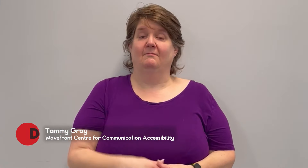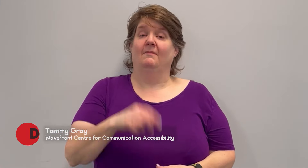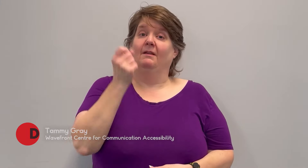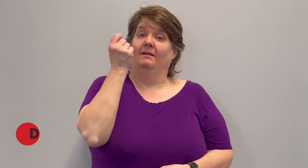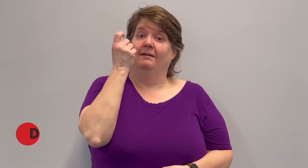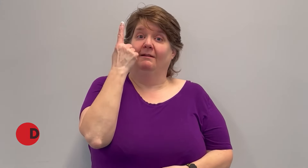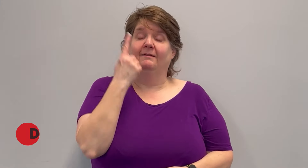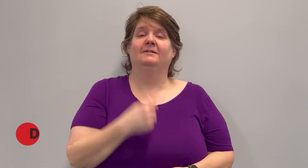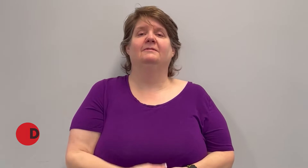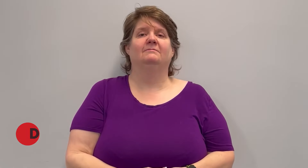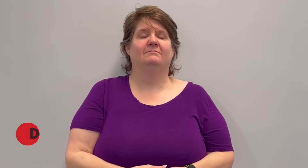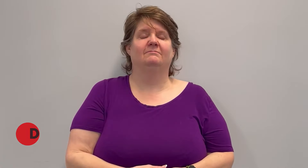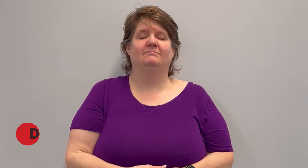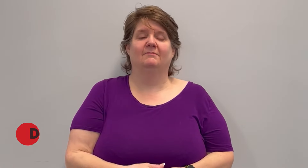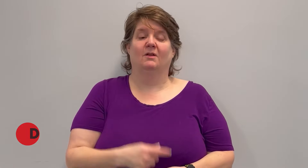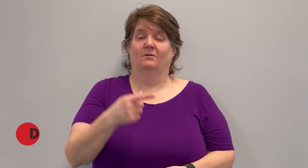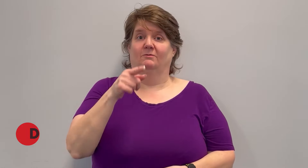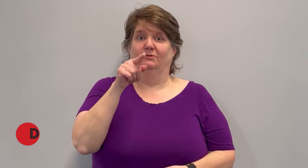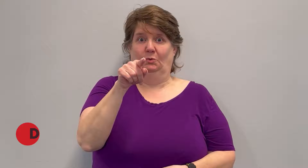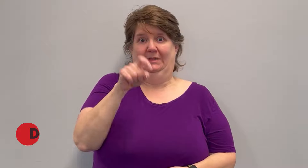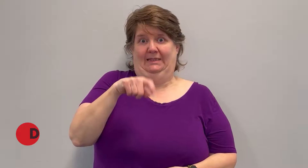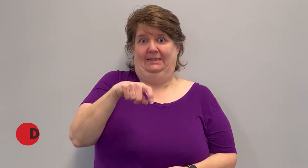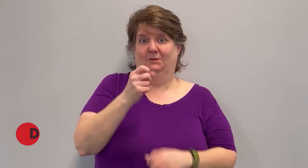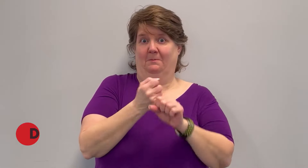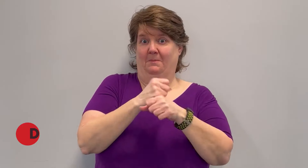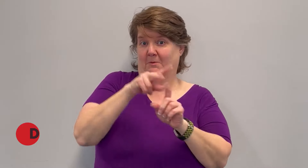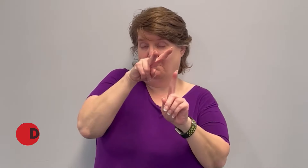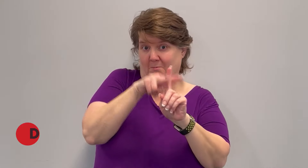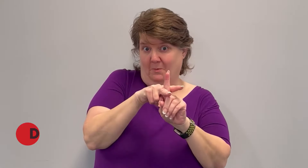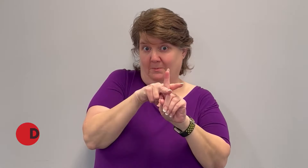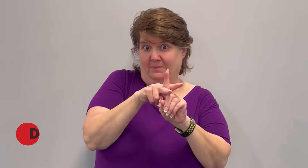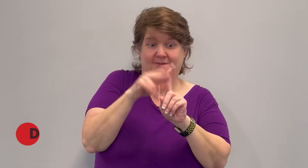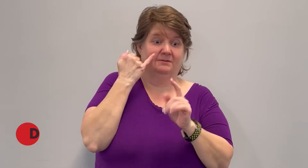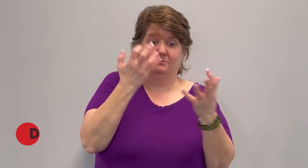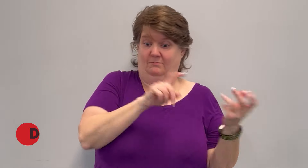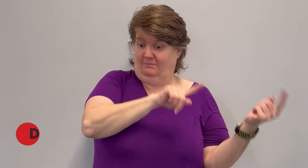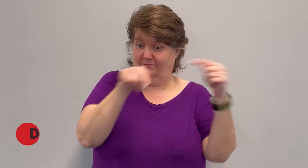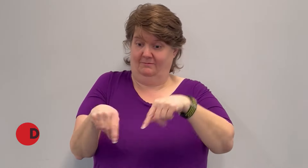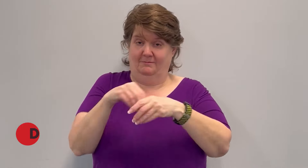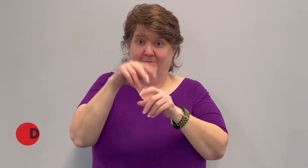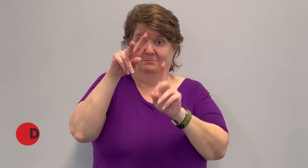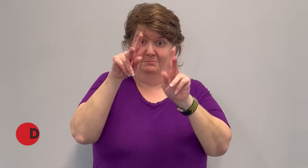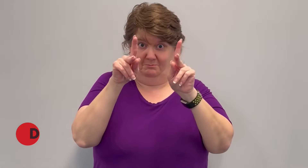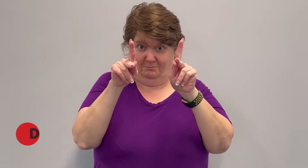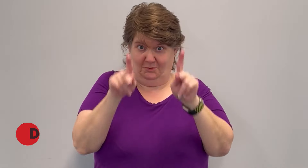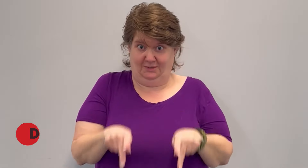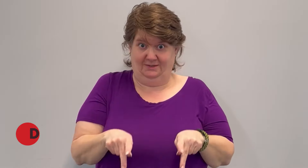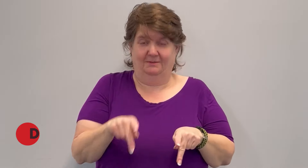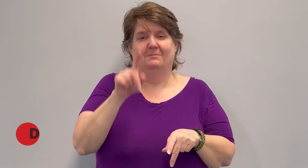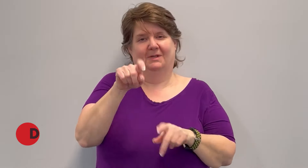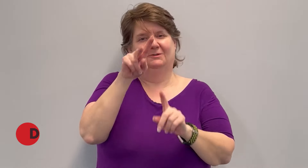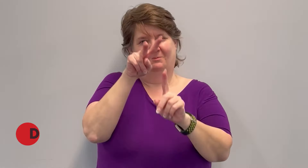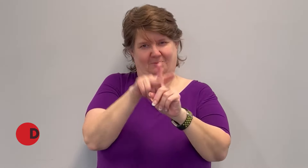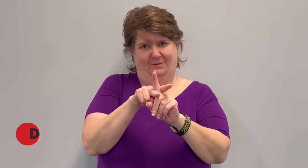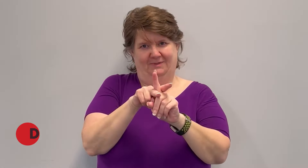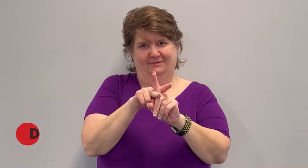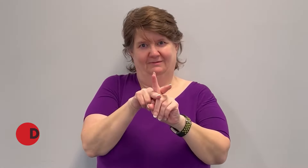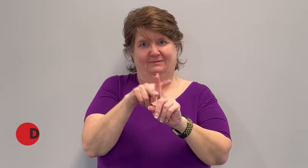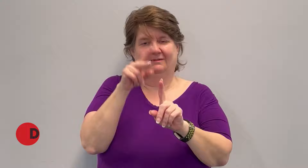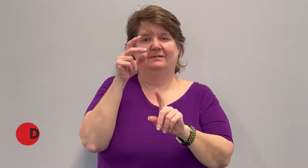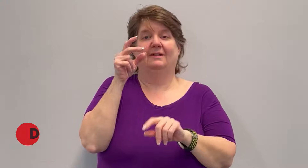Although, you need to make an appointment if you want to come in person and